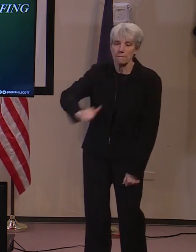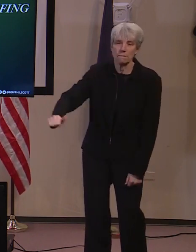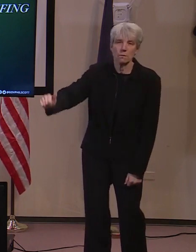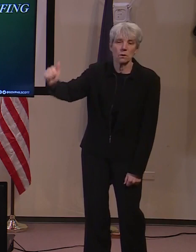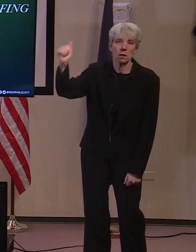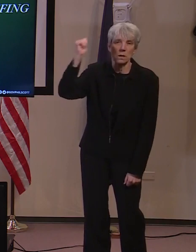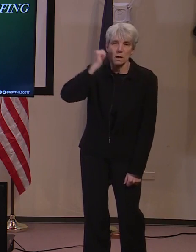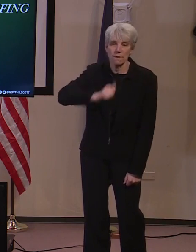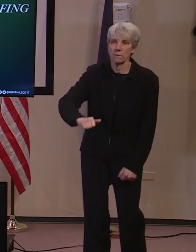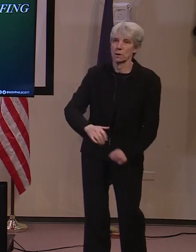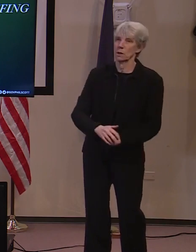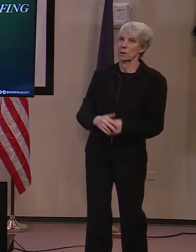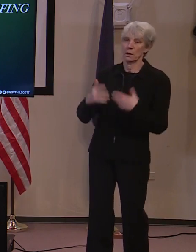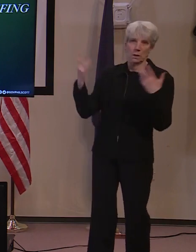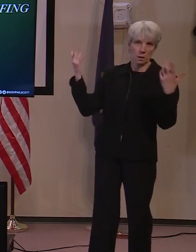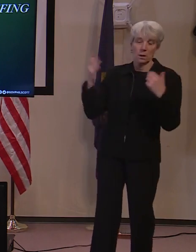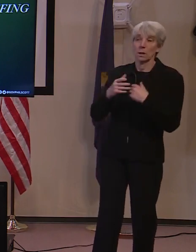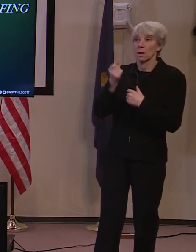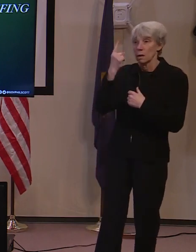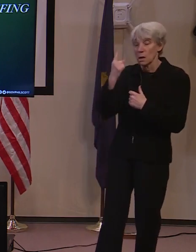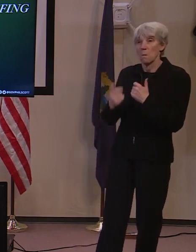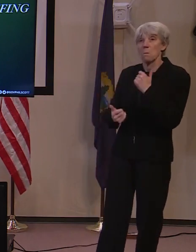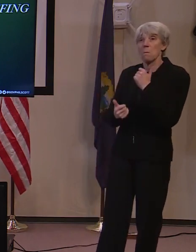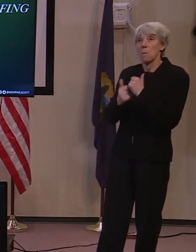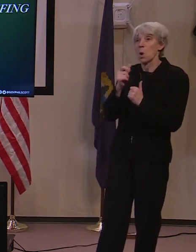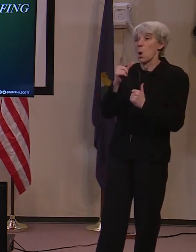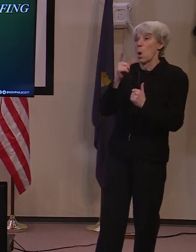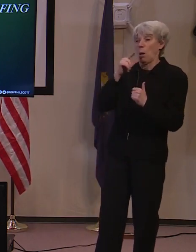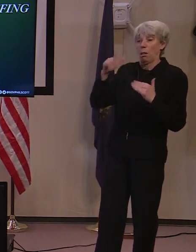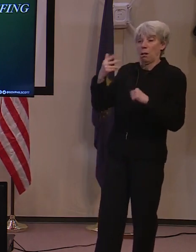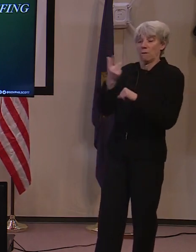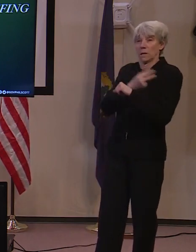unvaccinated people being capable of being vaccinated.